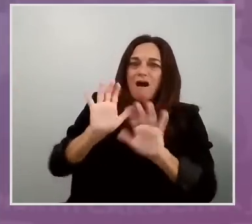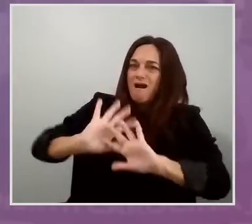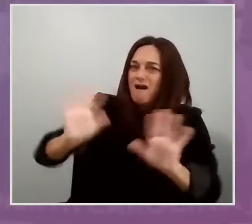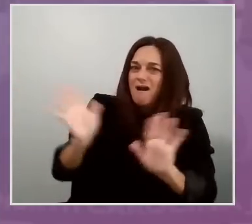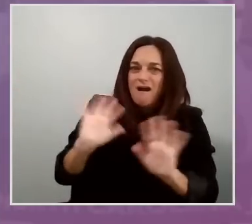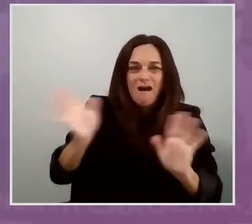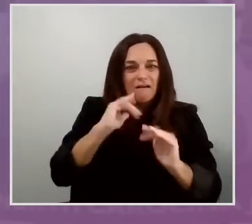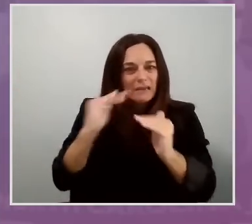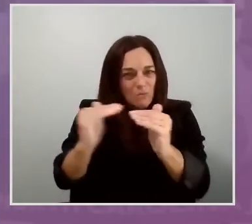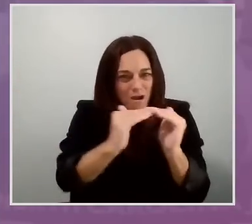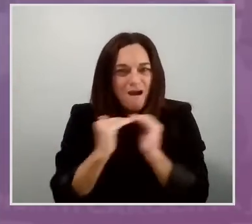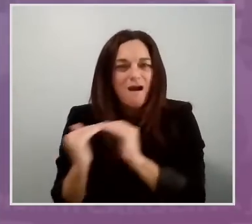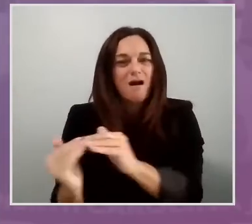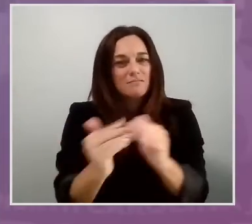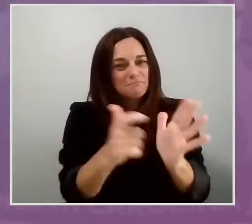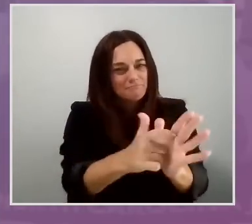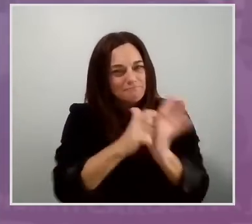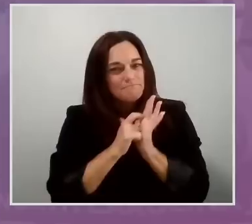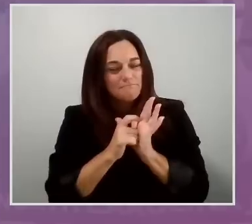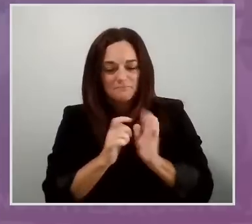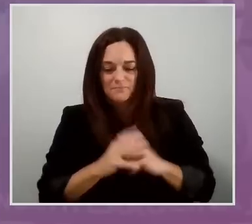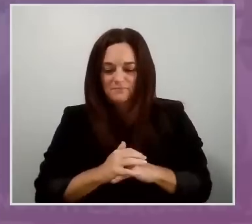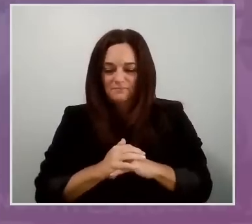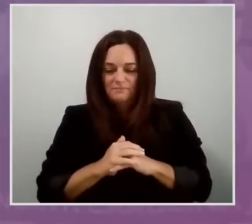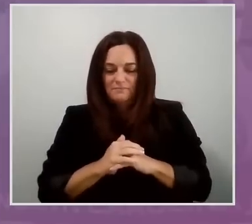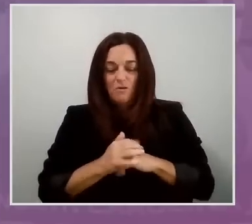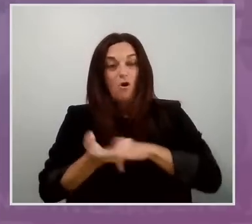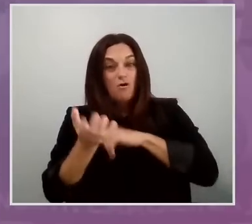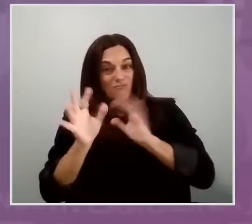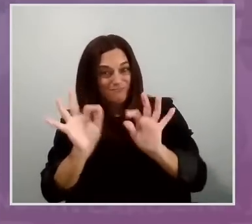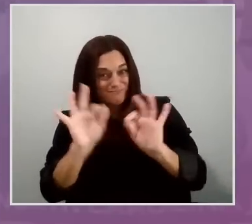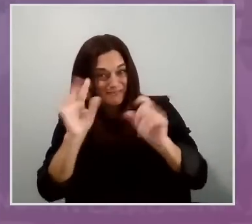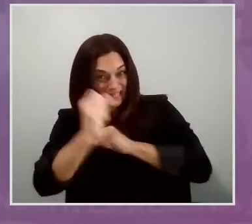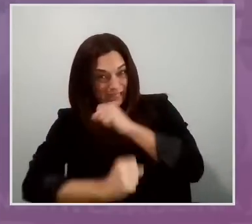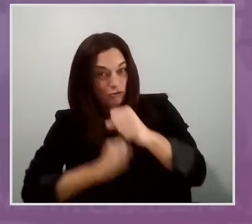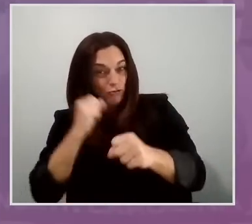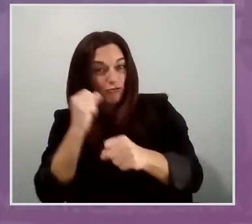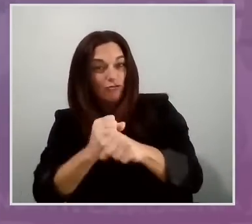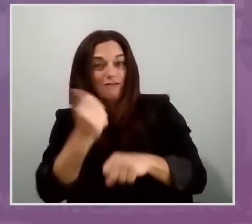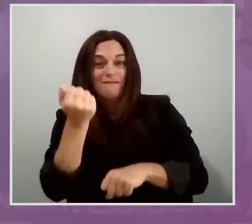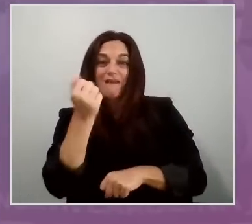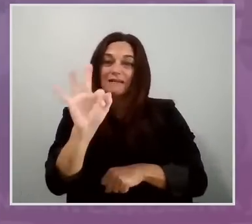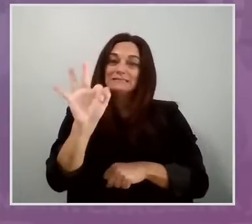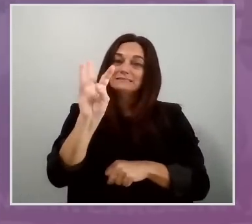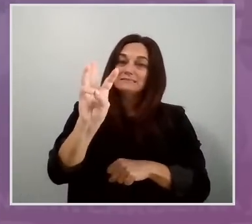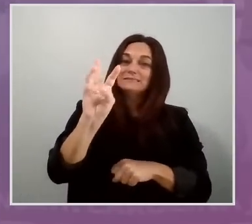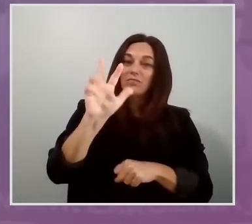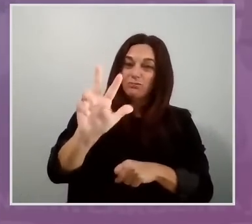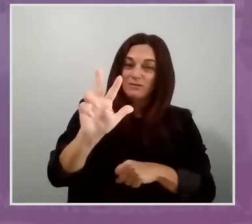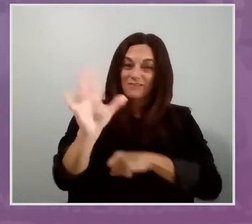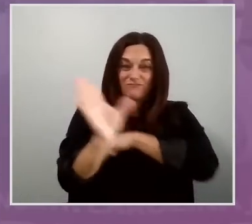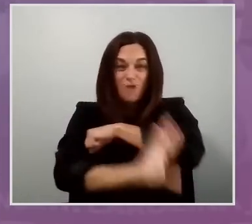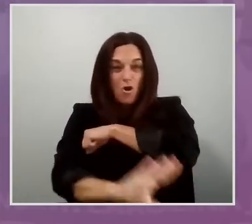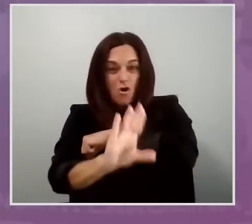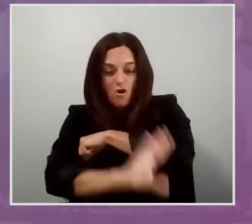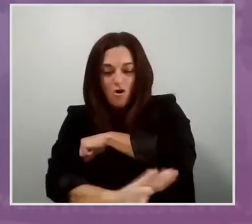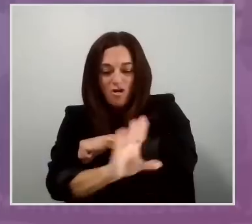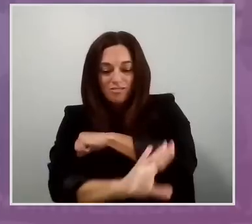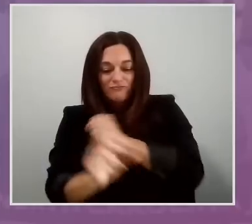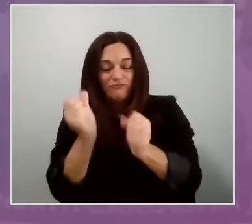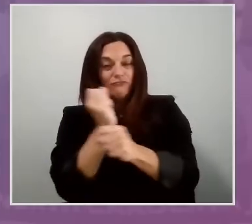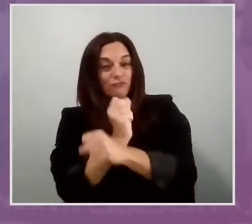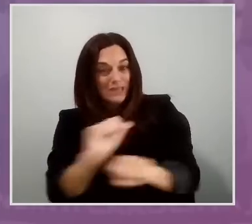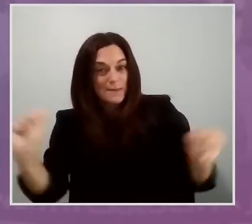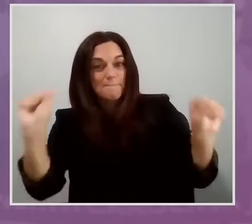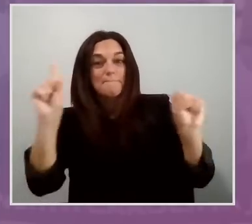EQUALITY